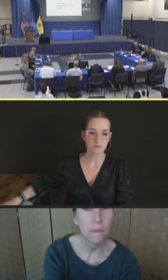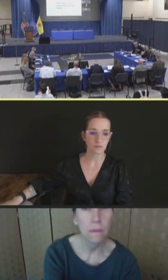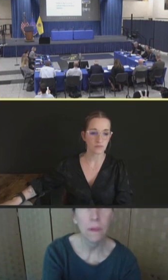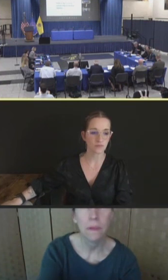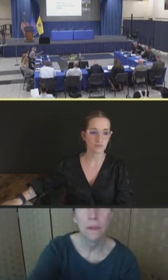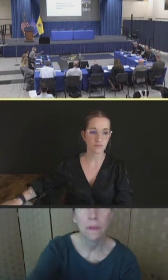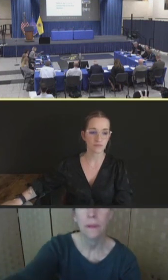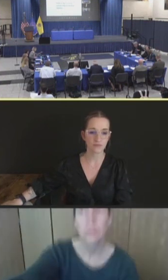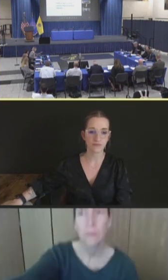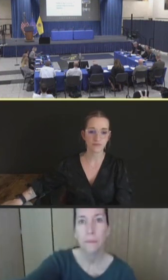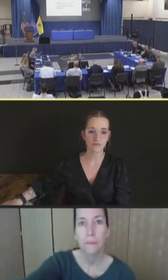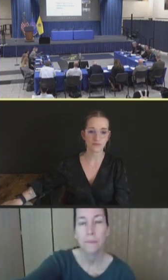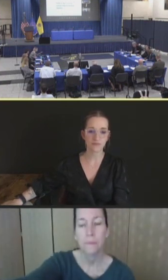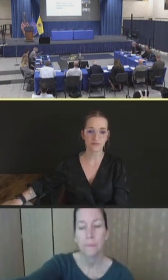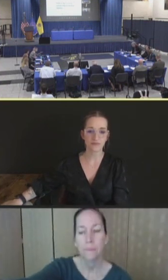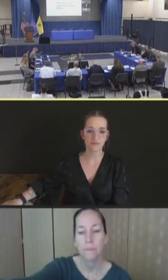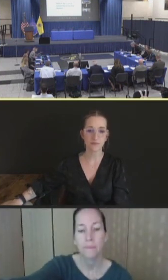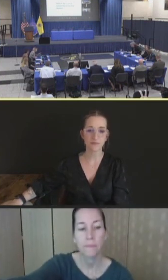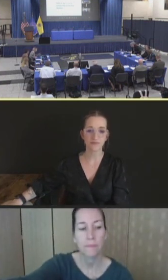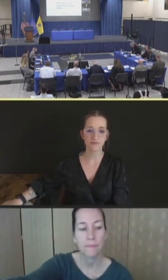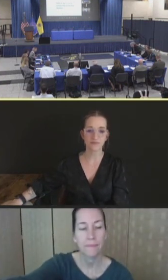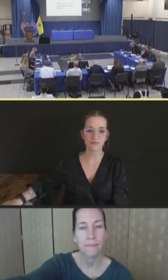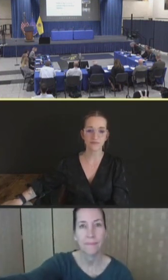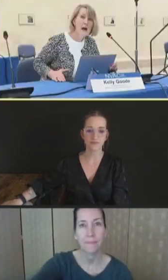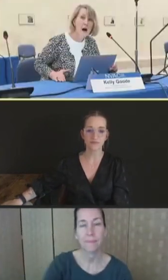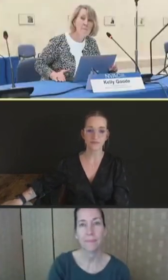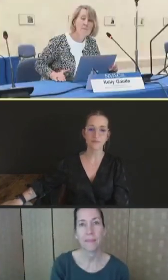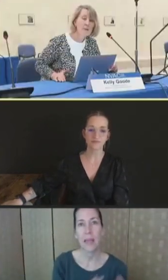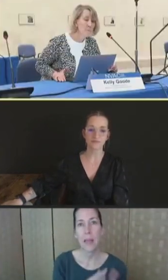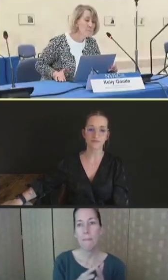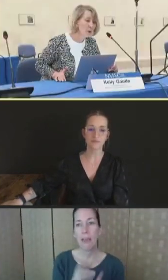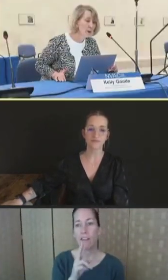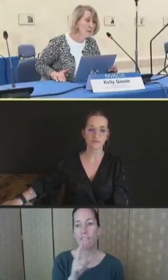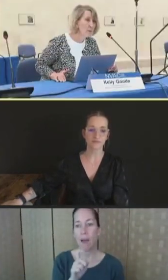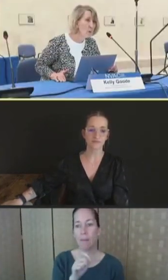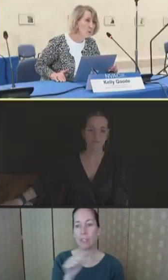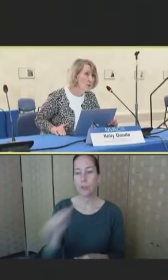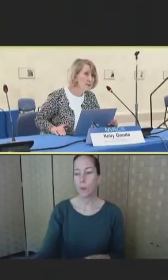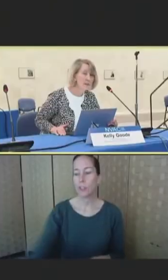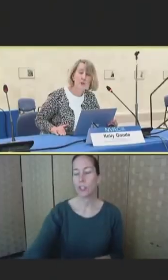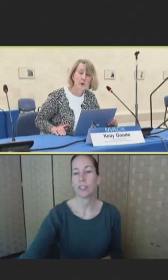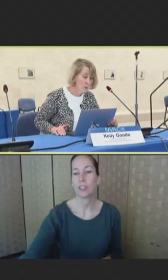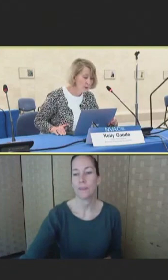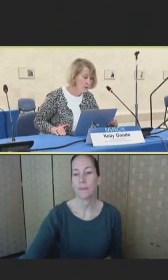Jean Goode: Thanks, Bob. So, we've uploaded our report in SharePoint as